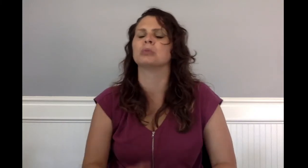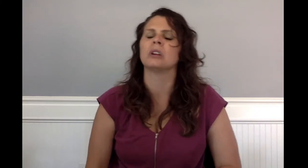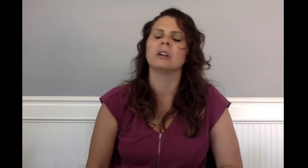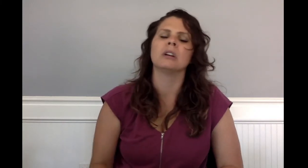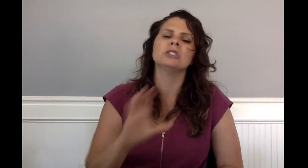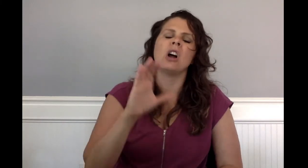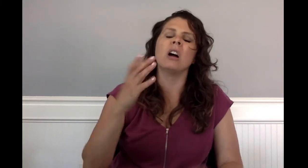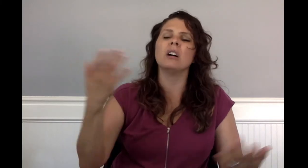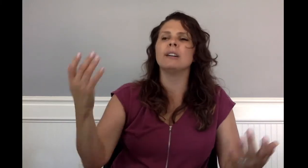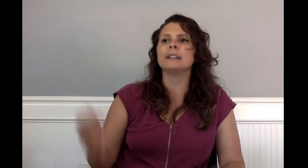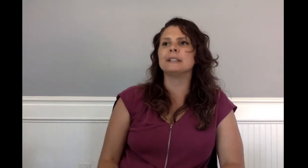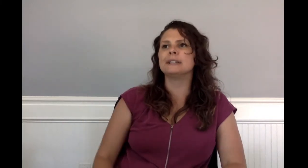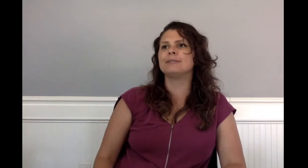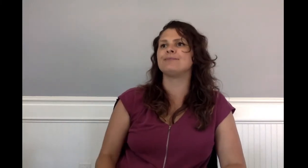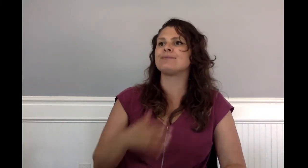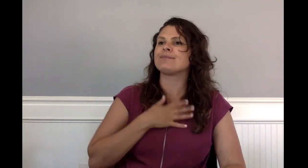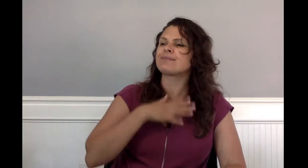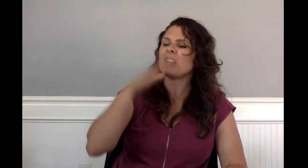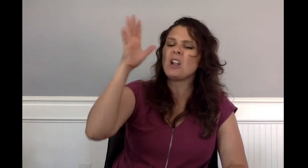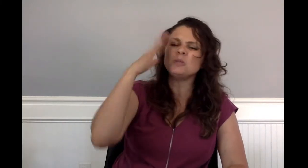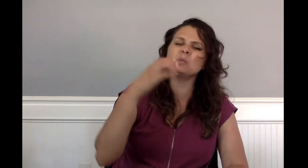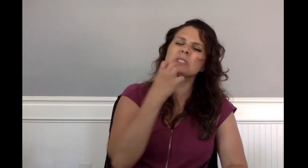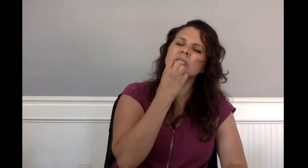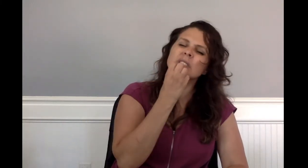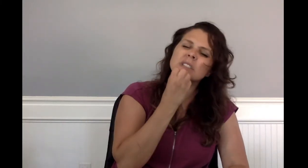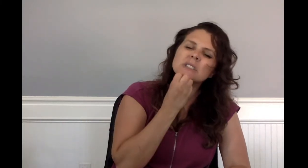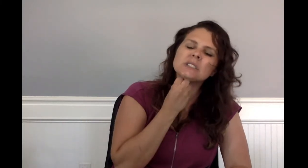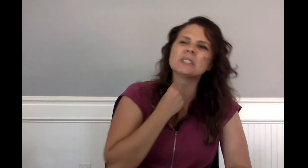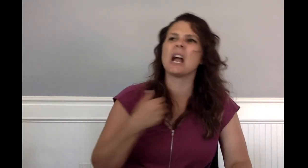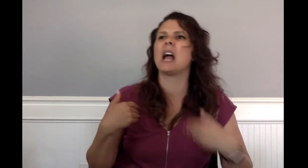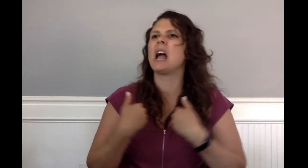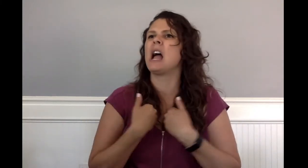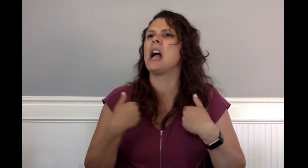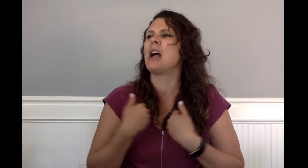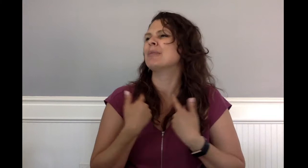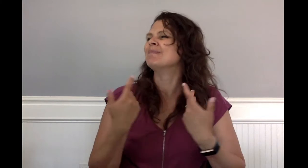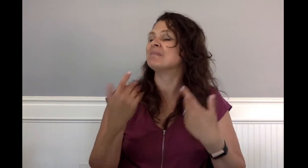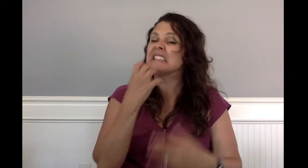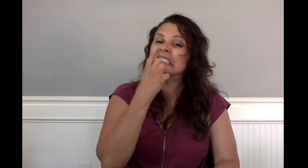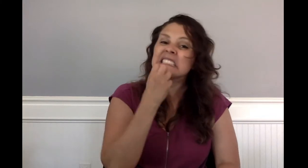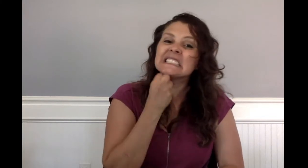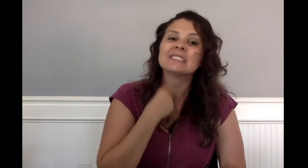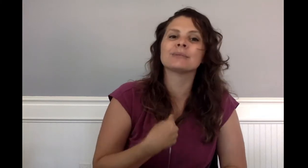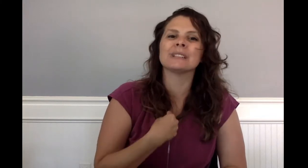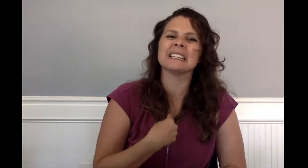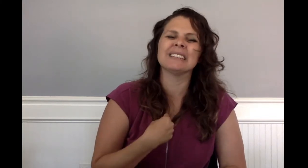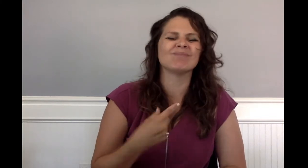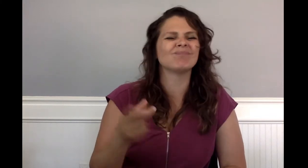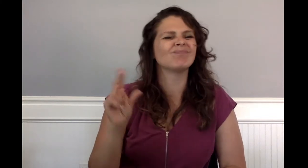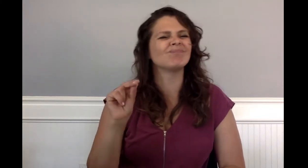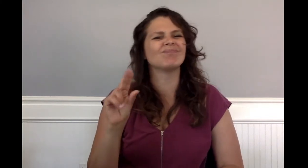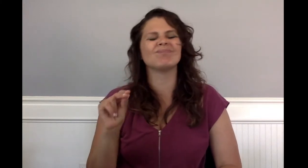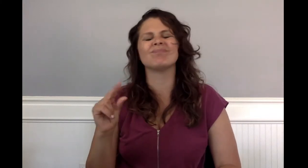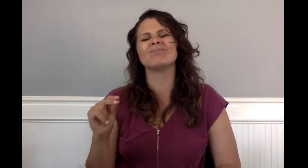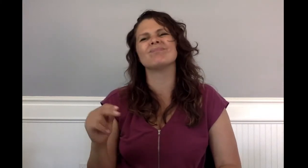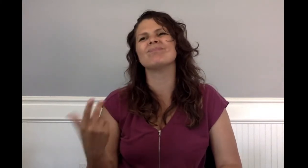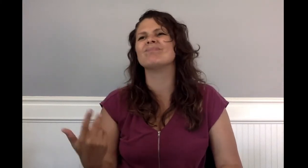Charlie sighed. “My parents care a lot about animals. Just not about me.”